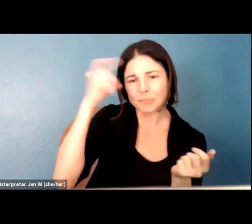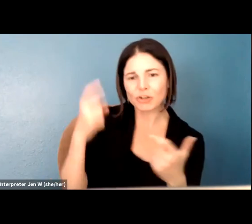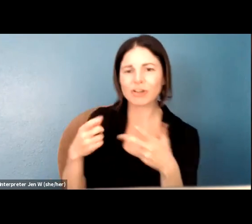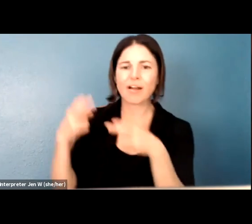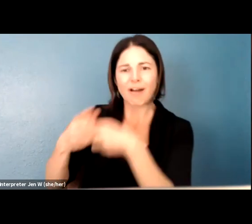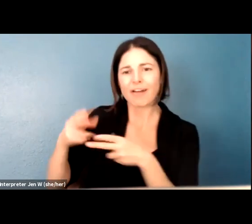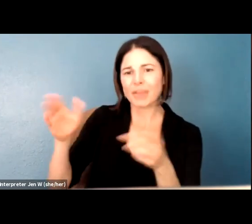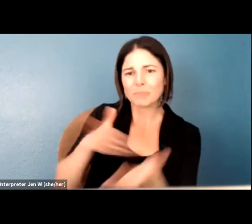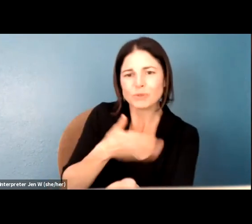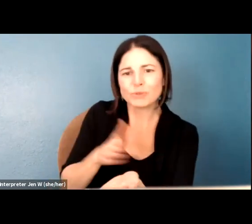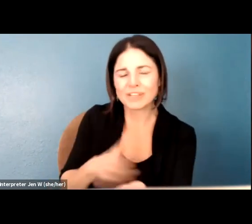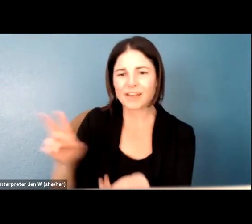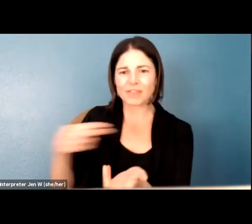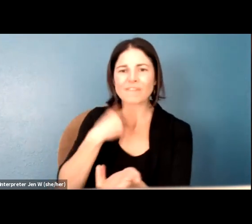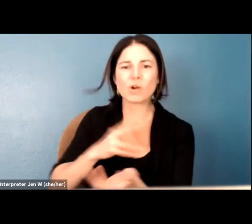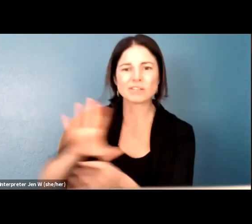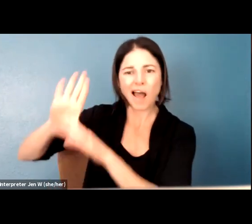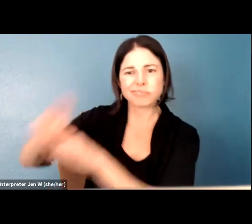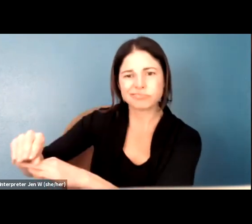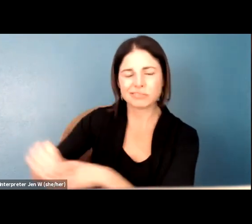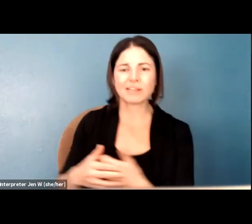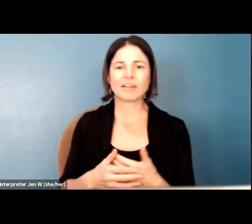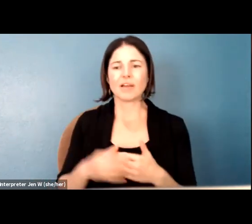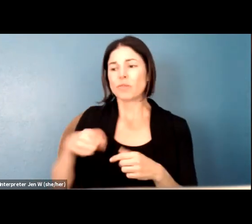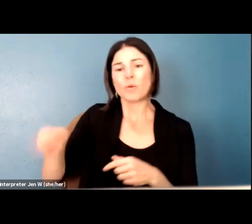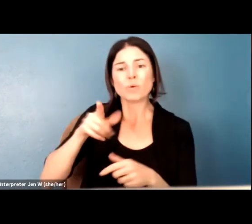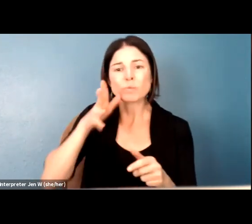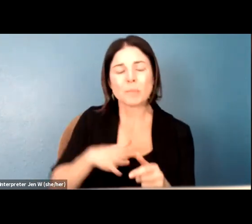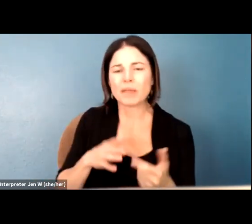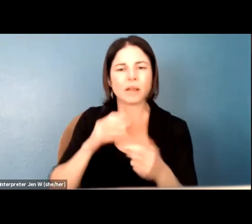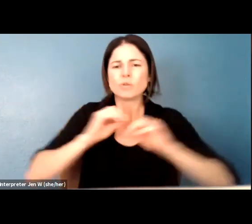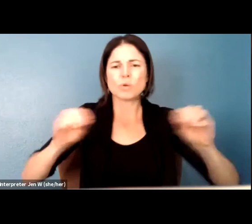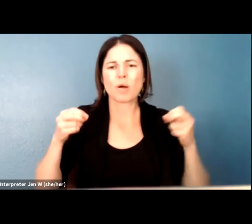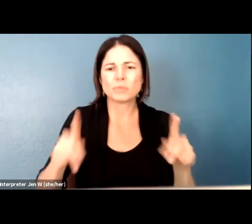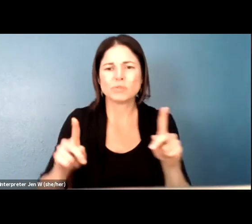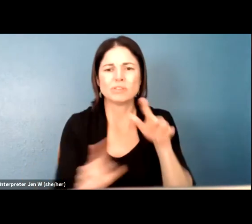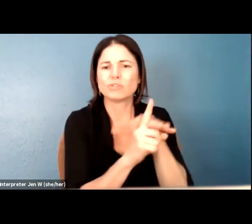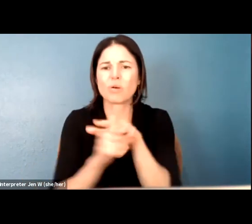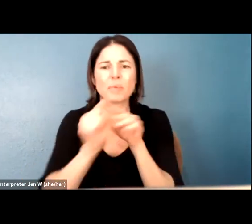women whose voices won't be heard at all who will not get the opportunity to be in those rooms and on those stages